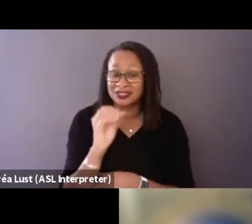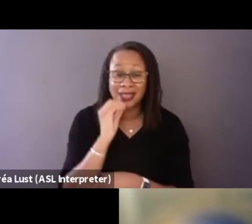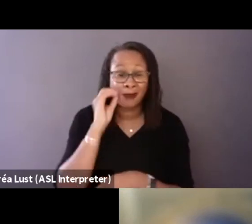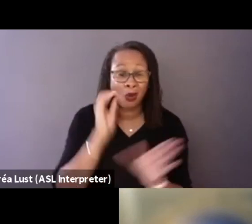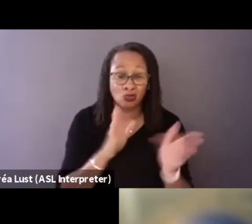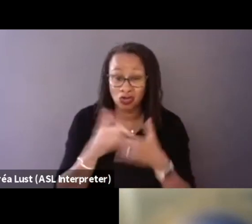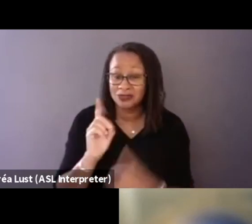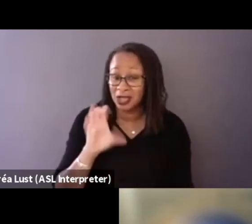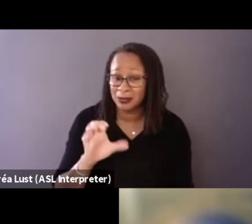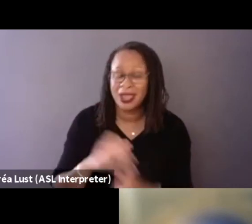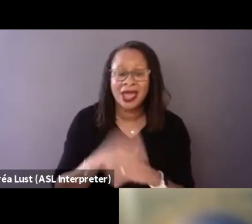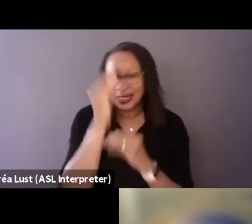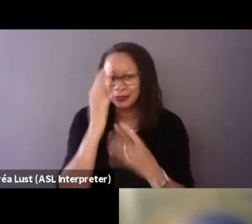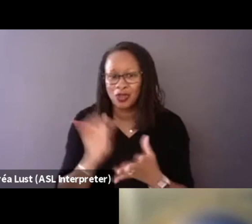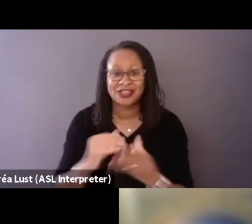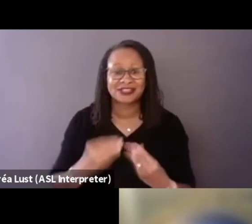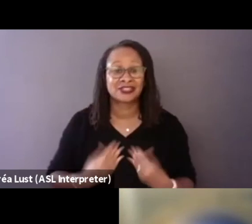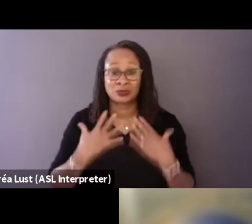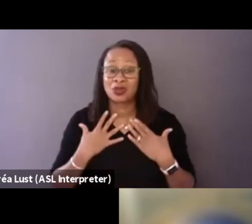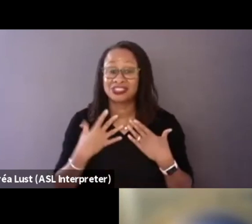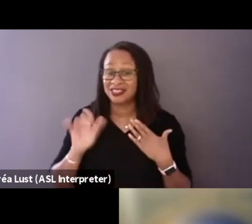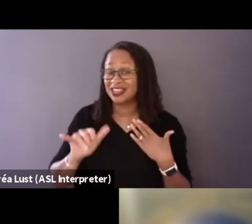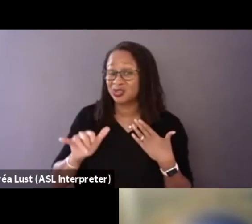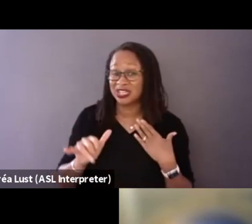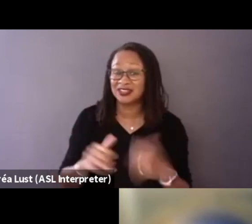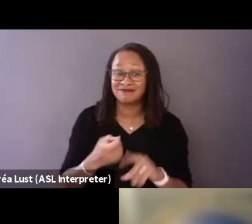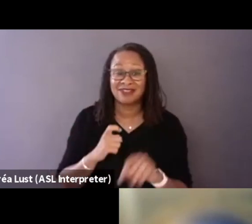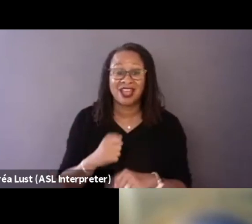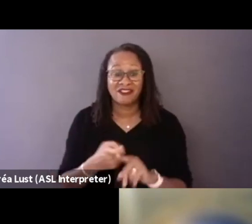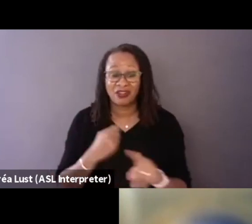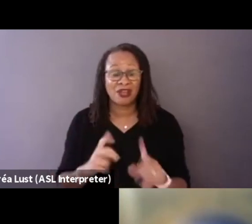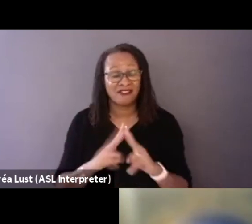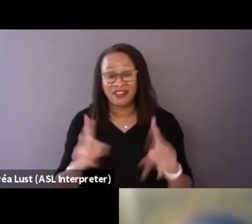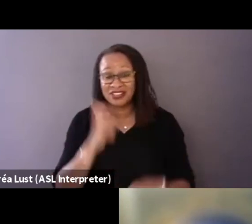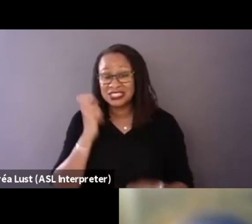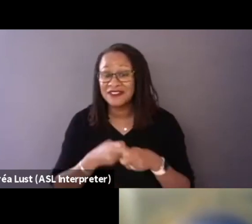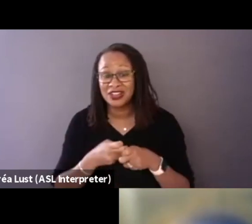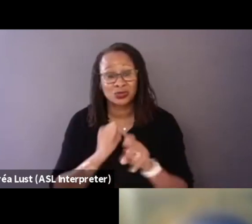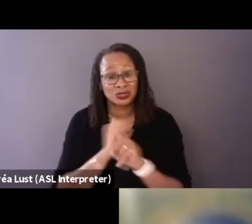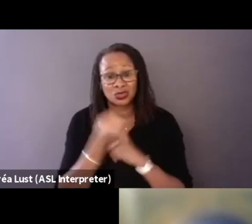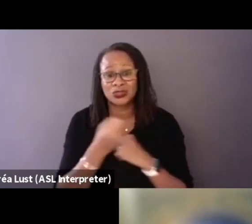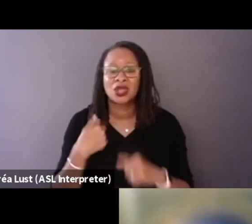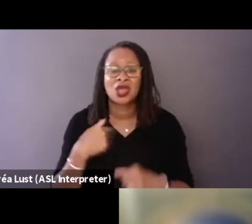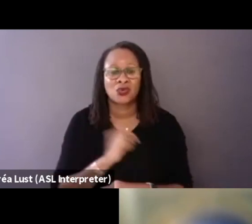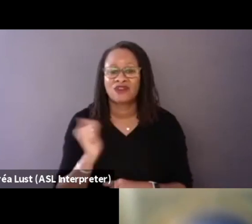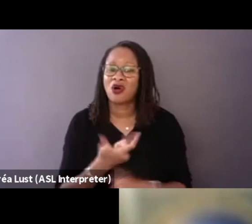that it's the inspiration that they might need coming out of a really, really difficult situation that we've all lived through.